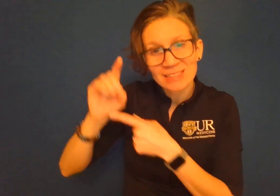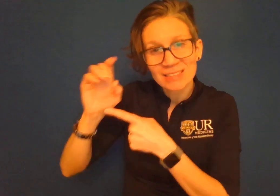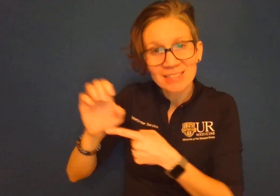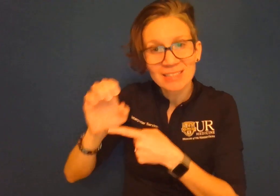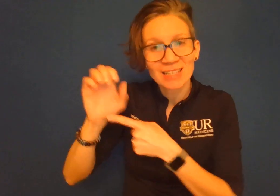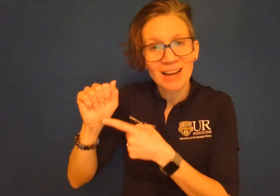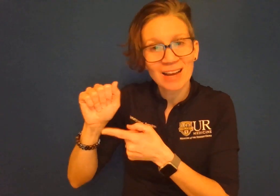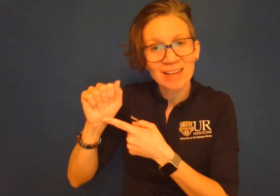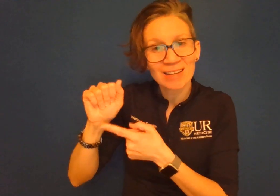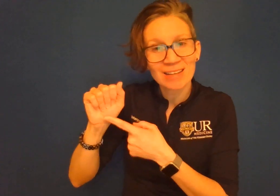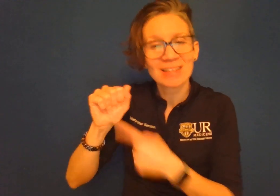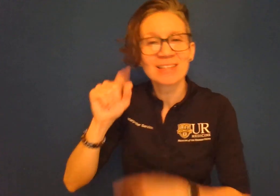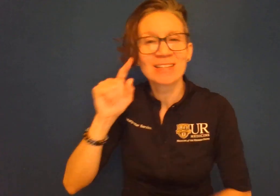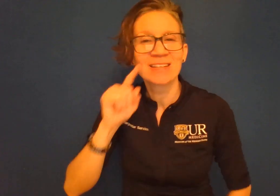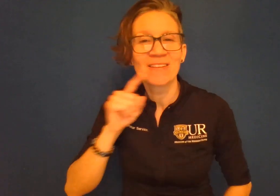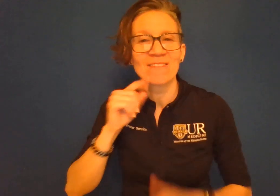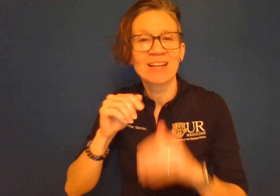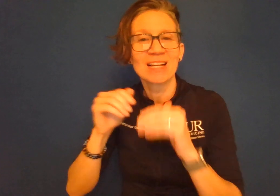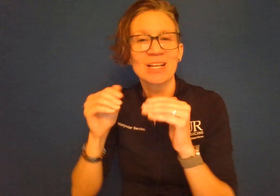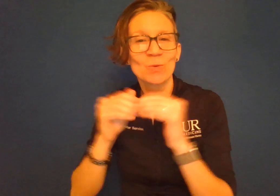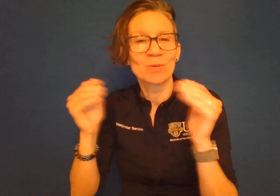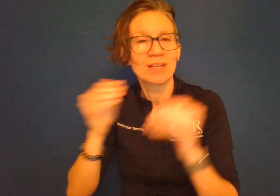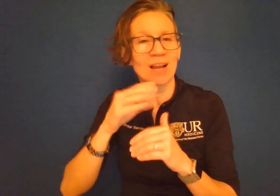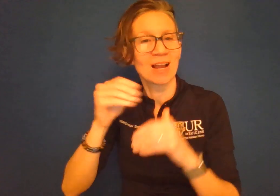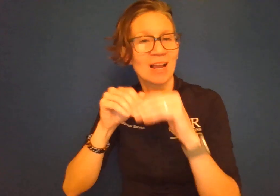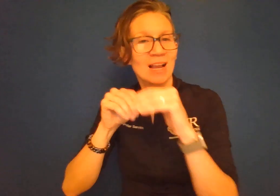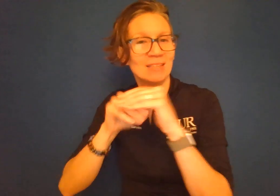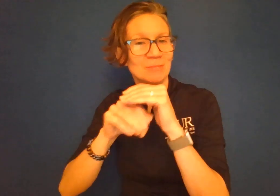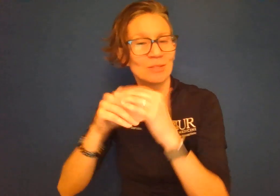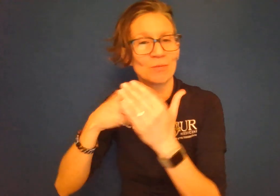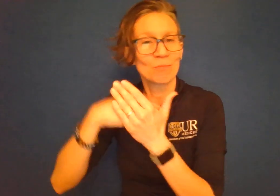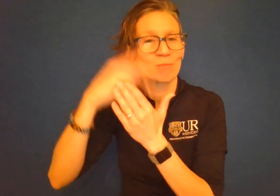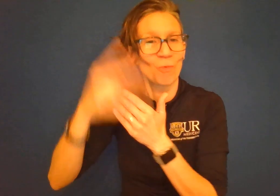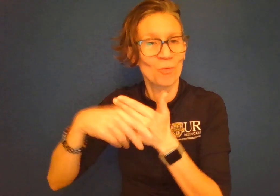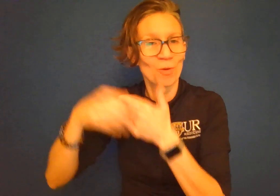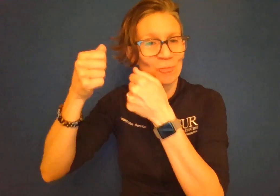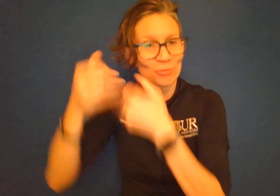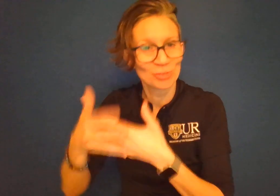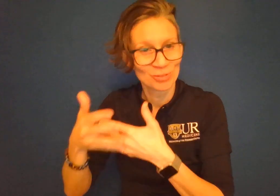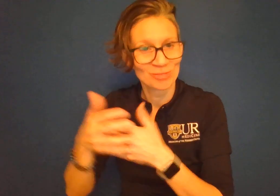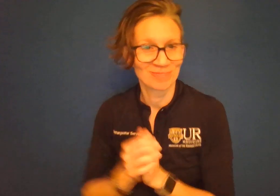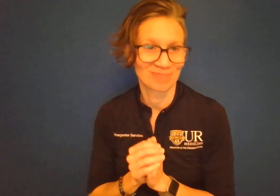Deaf Equity and Accessibility Program Director